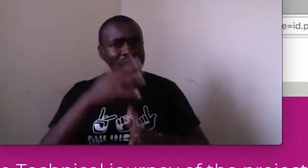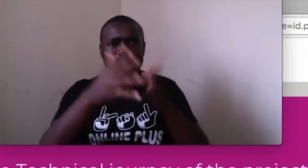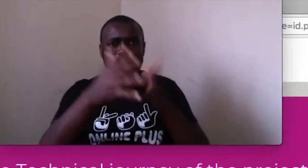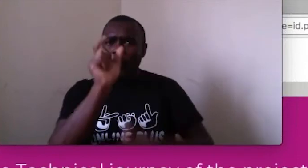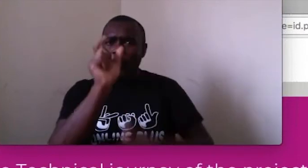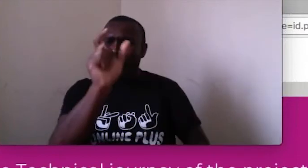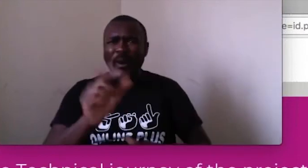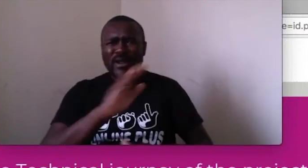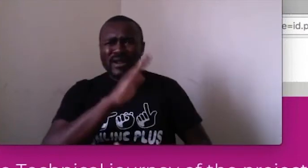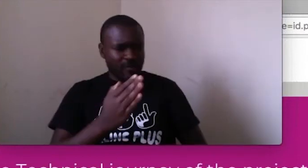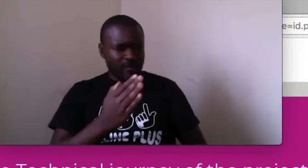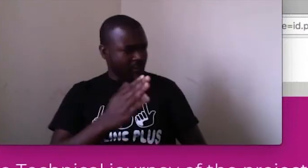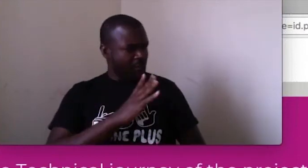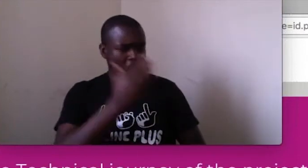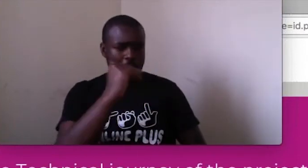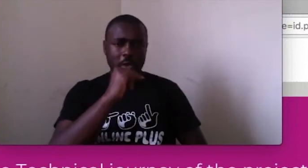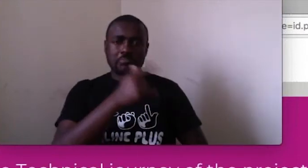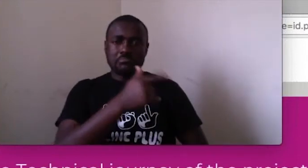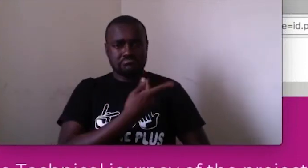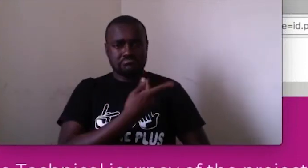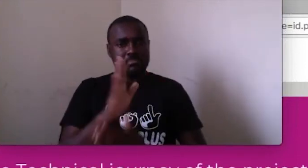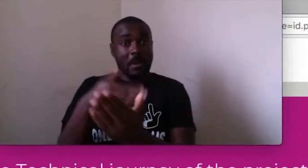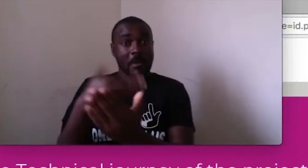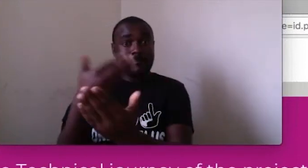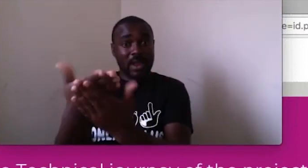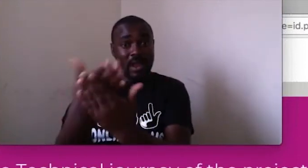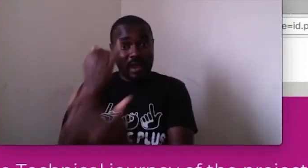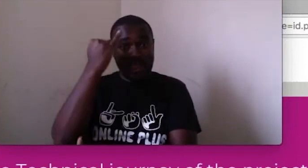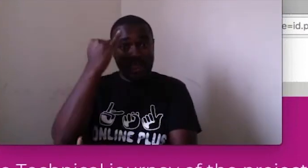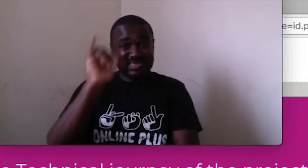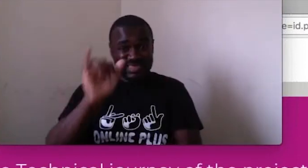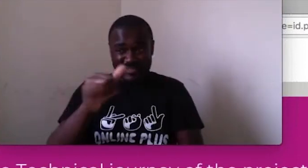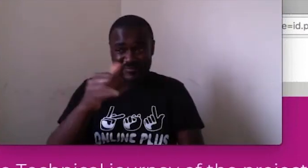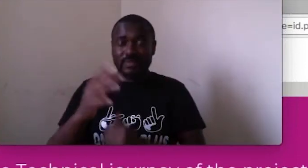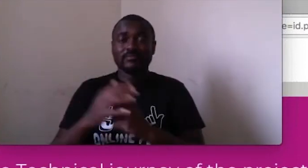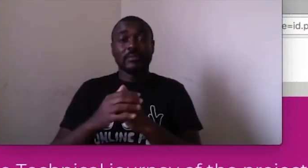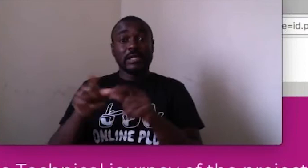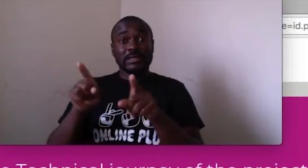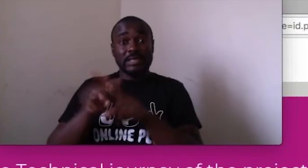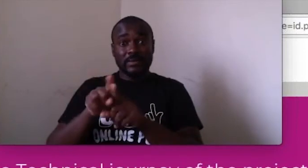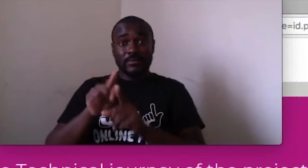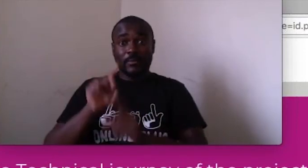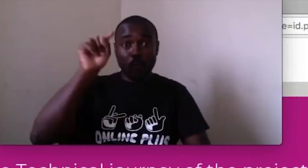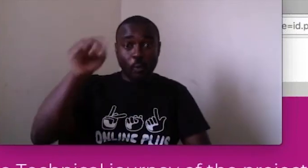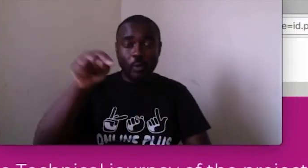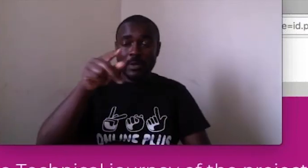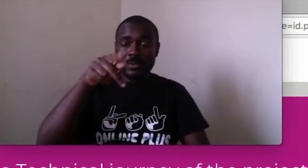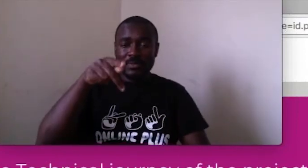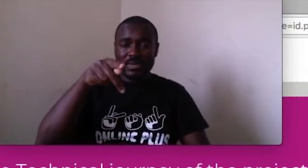We've never seen this specifically for sexual reproductive health maybe there's sign language for different things